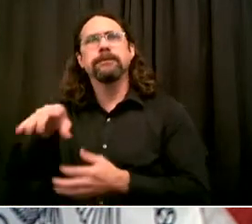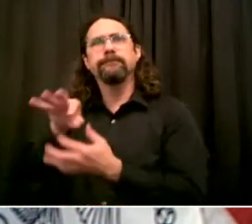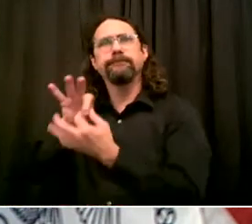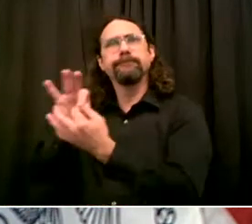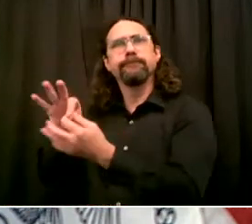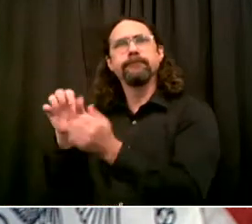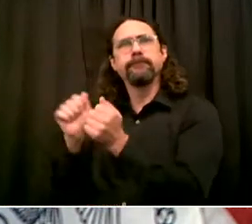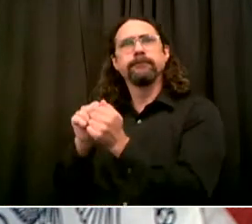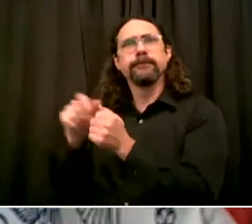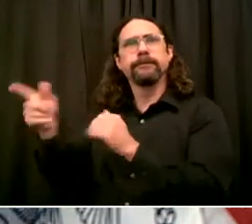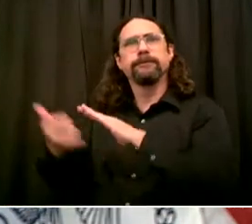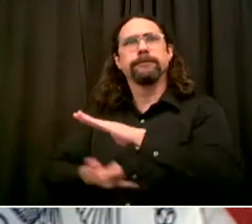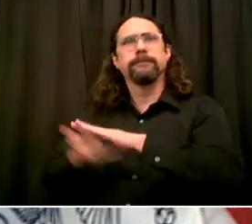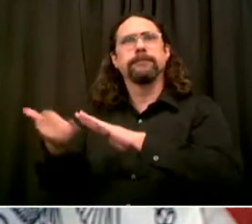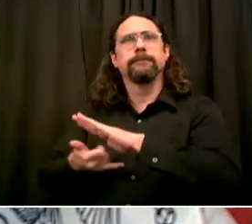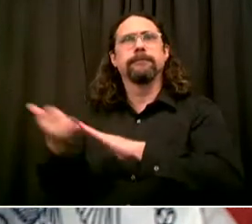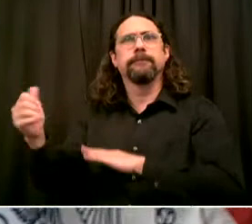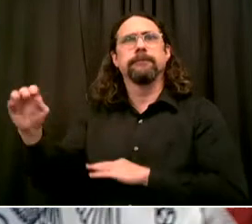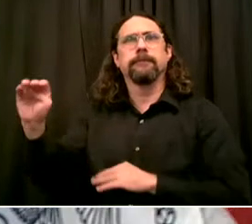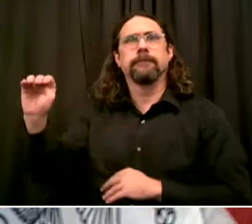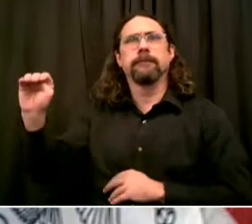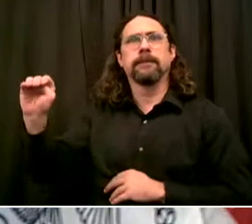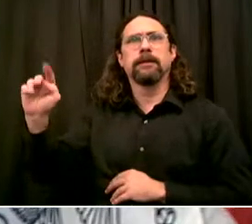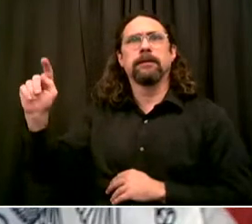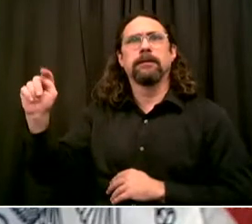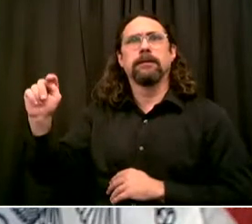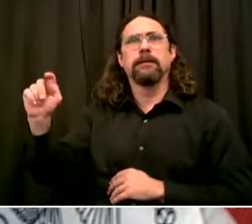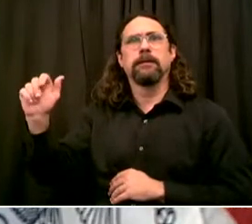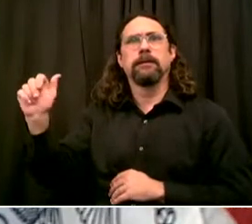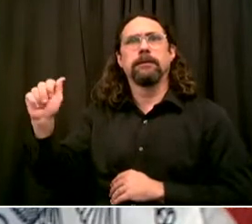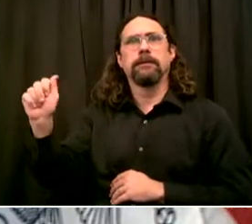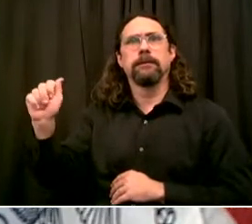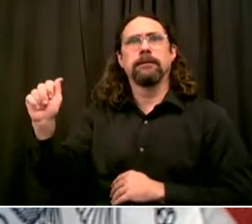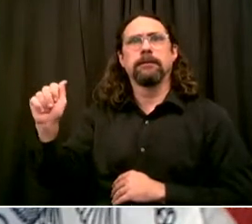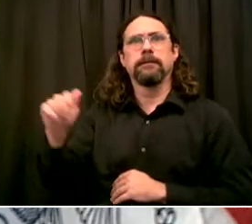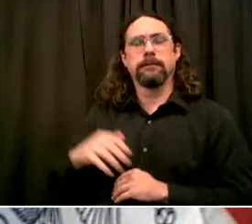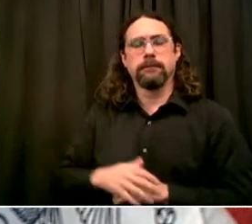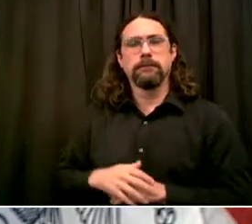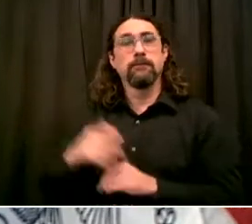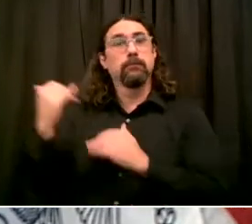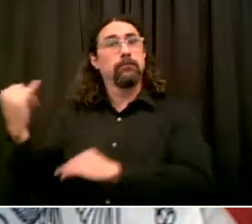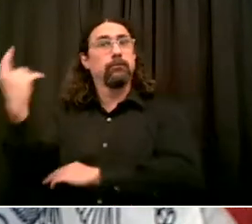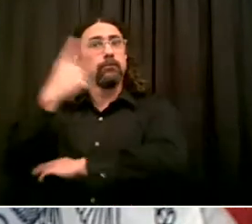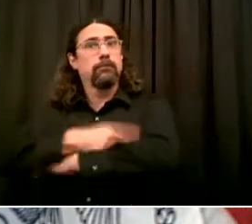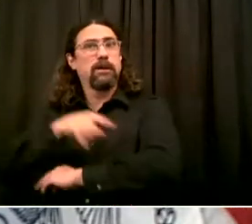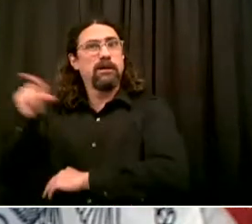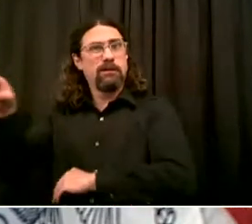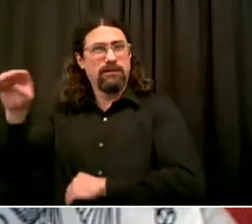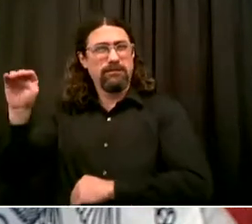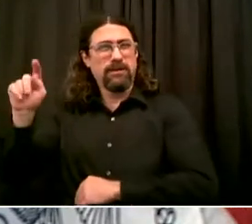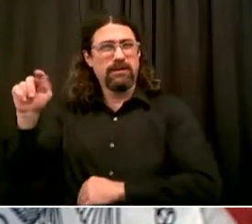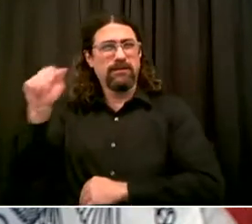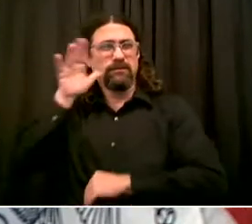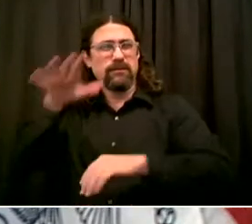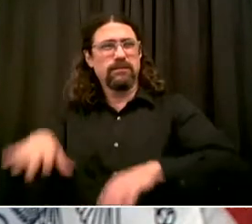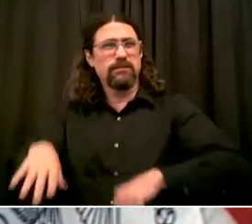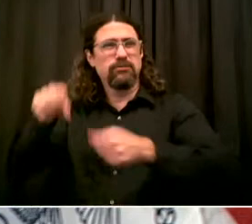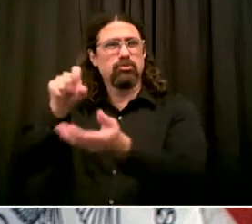THEY ARE GOING TO ROLL OUT WHAT HHPPAEES NTTO BEBE INNOVATION WHICH WOULD BE WORKPLACE